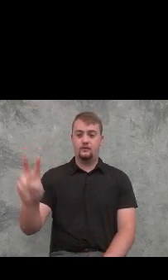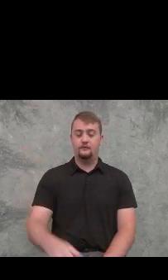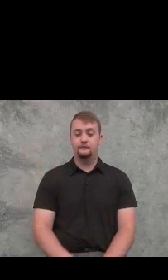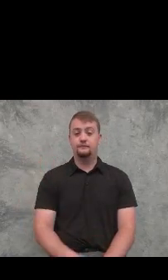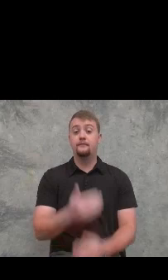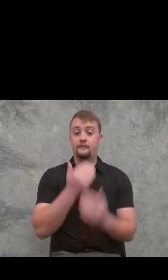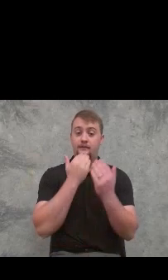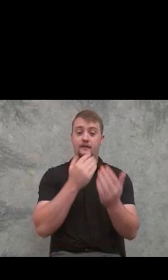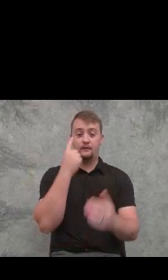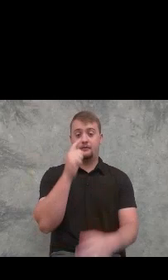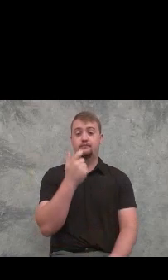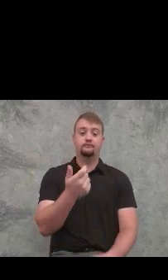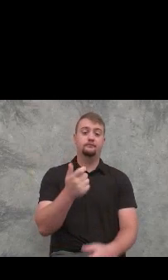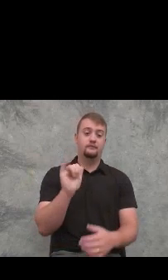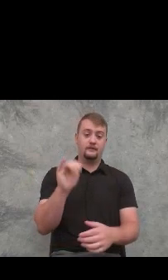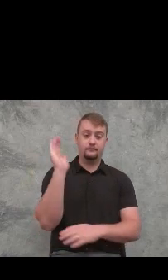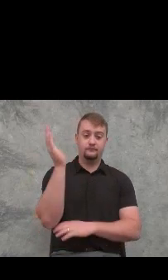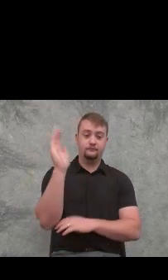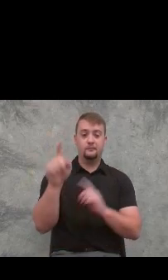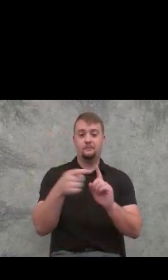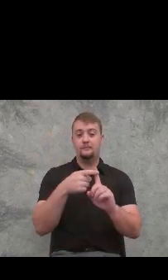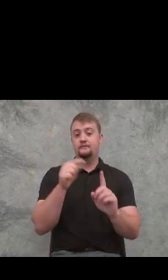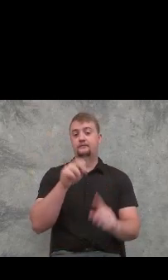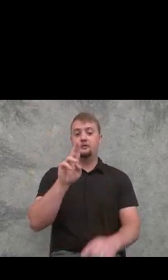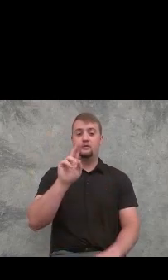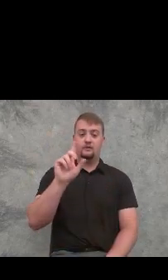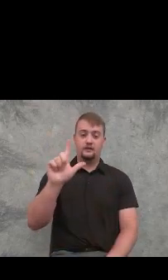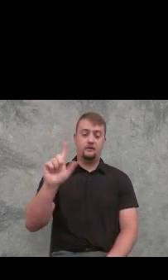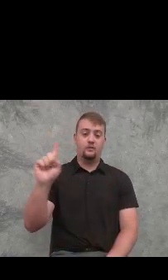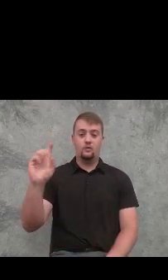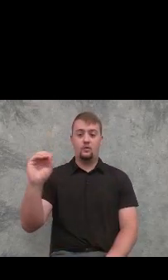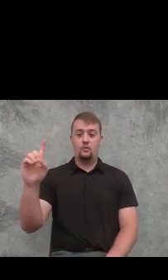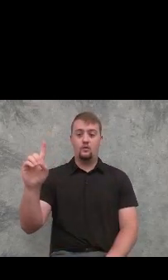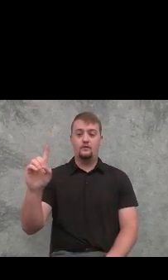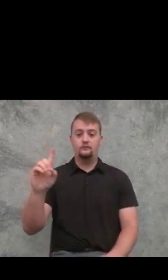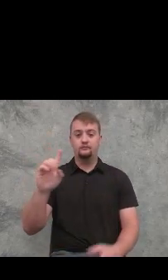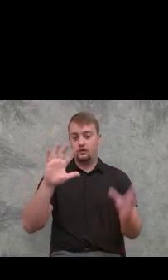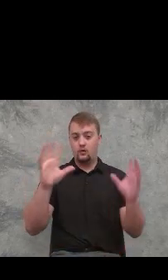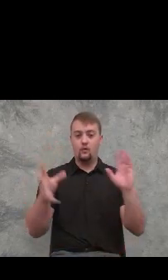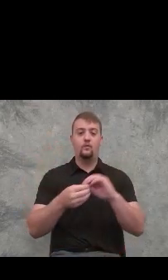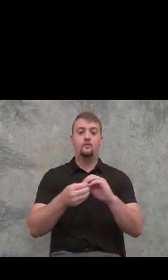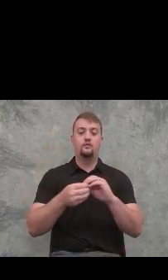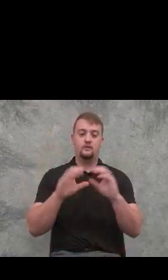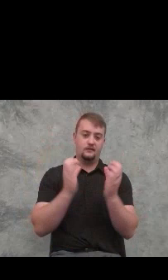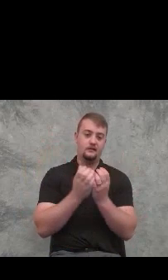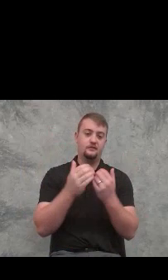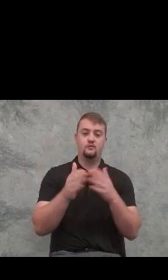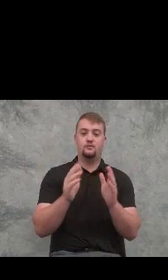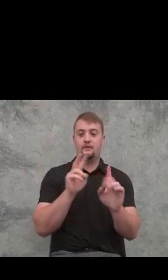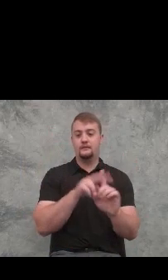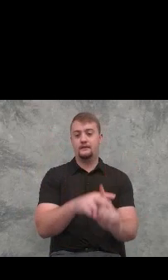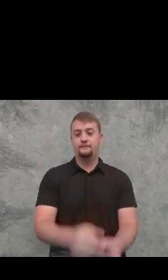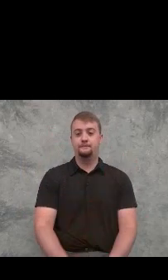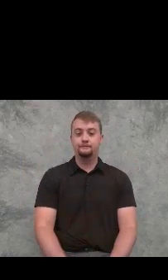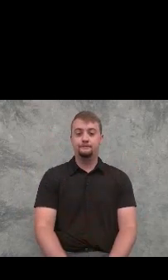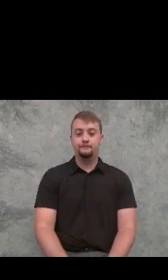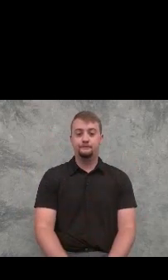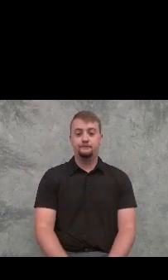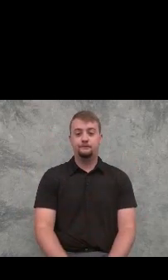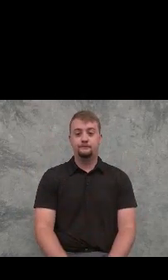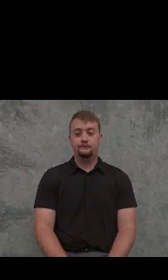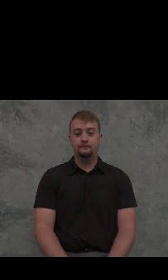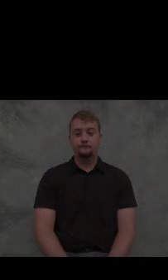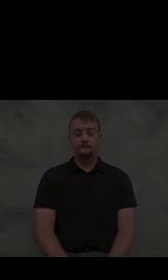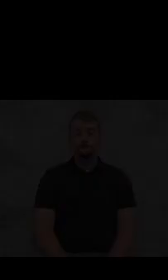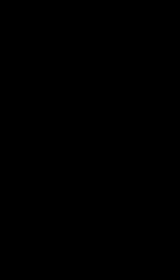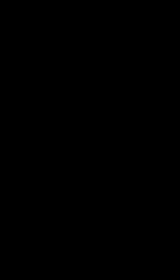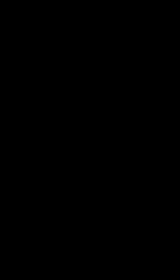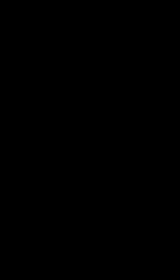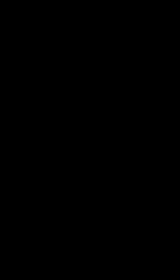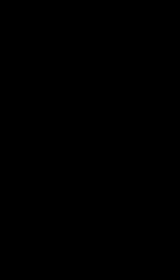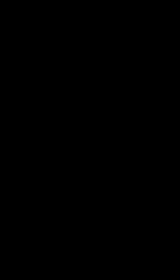Thank you for watching this presentation on UDL101, overview and classroom application.